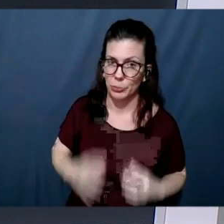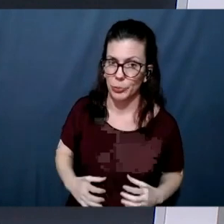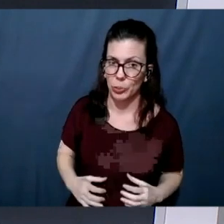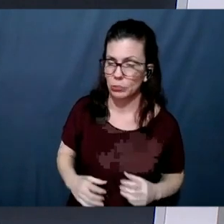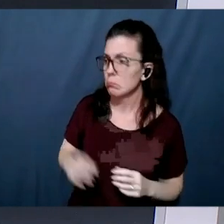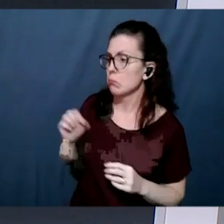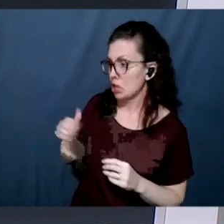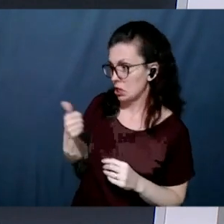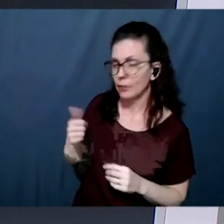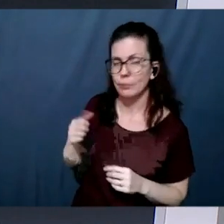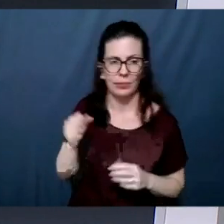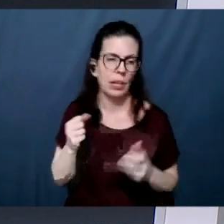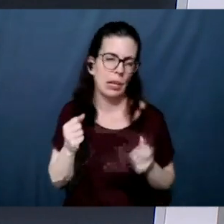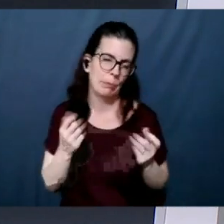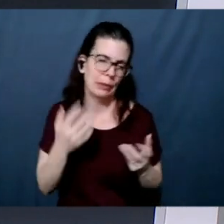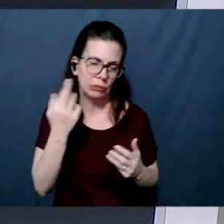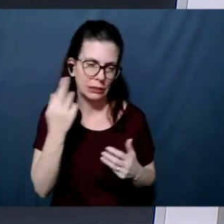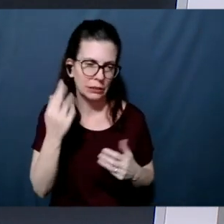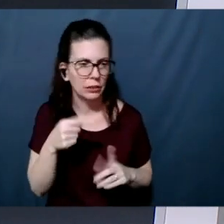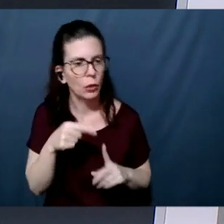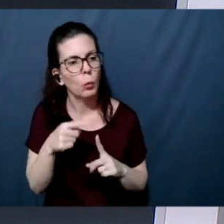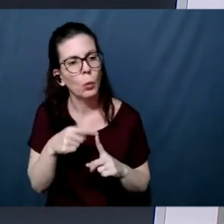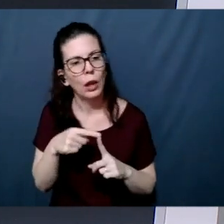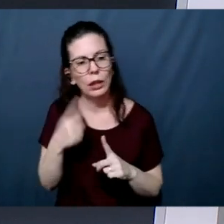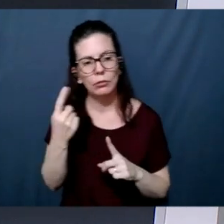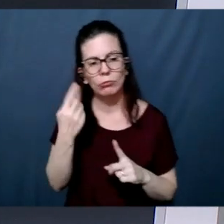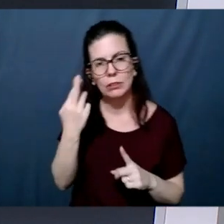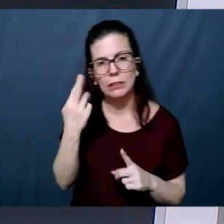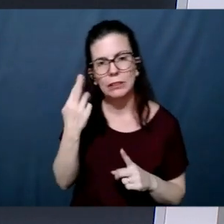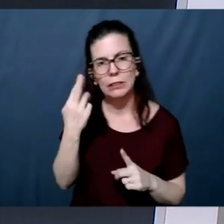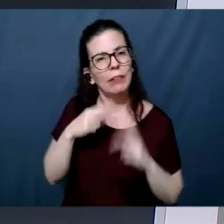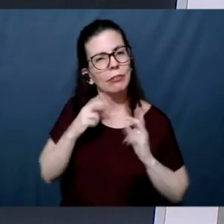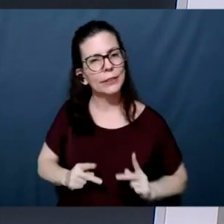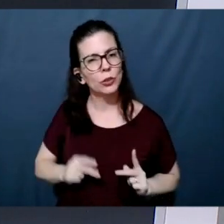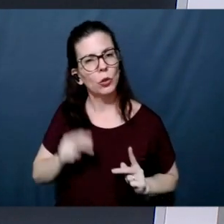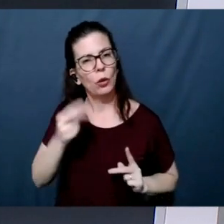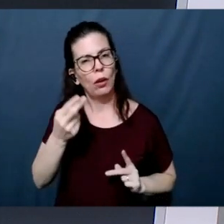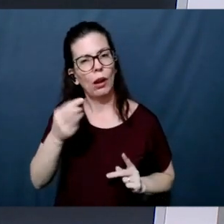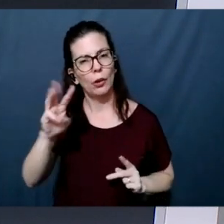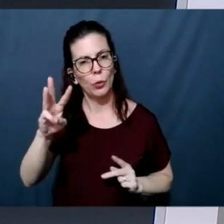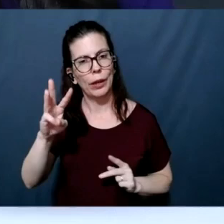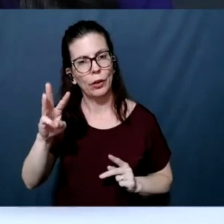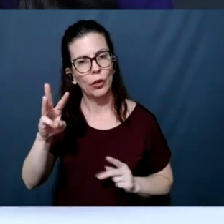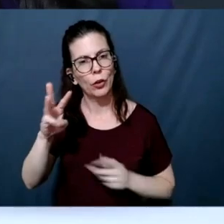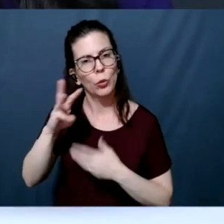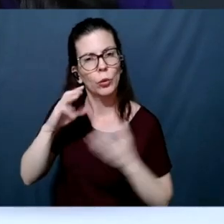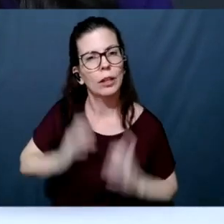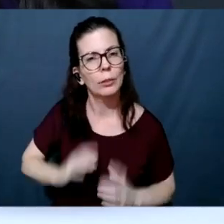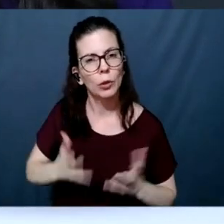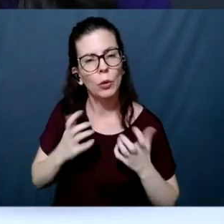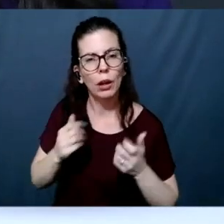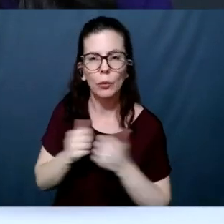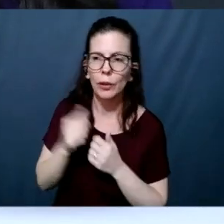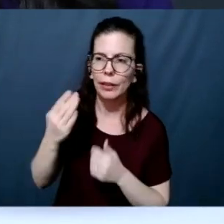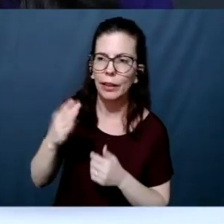One is that we've spoke about kind of the physical hardware aspect for what customers might wanna do with like Bluetooth, ZigBee or other things like this.